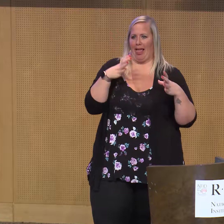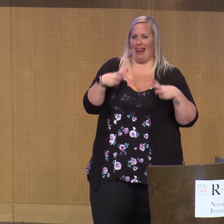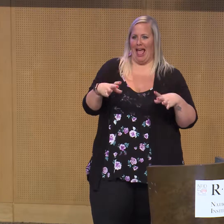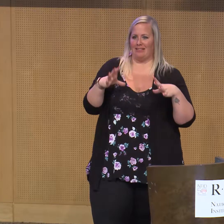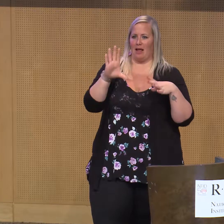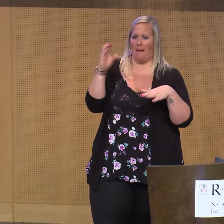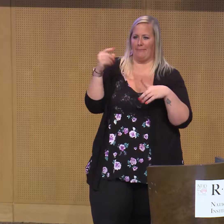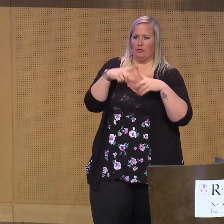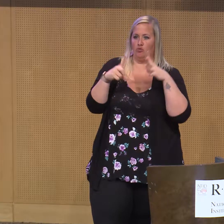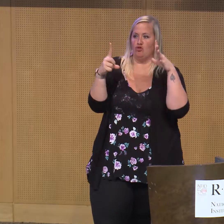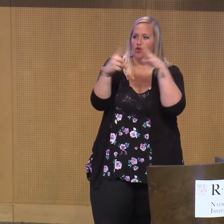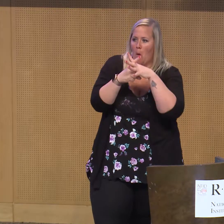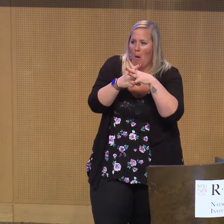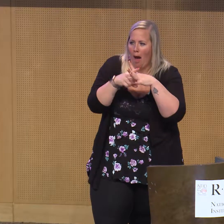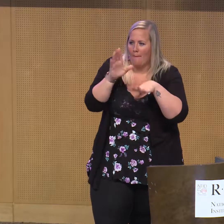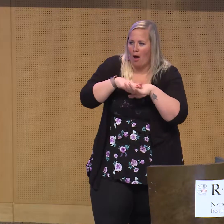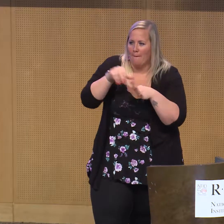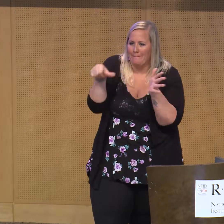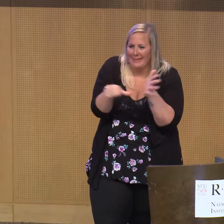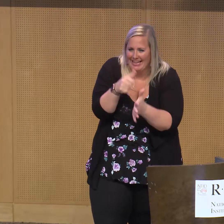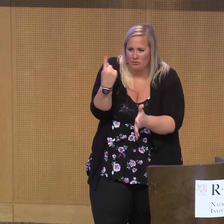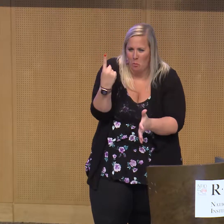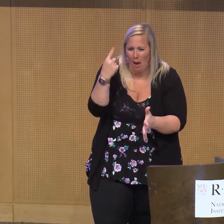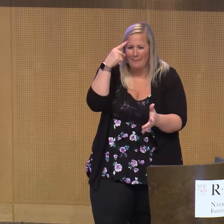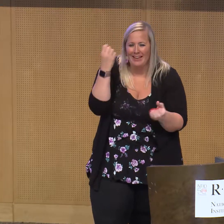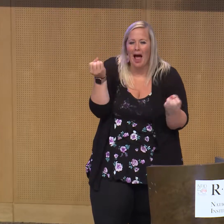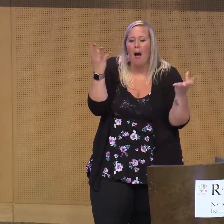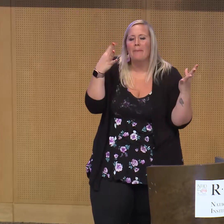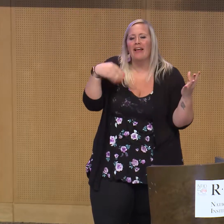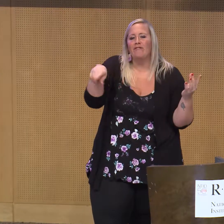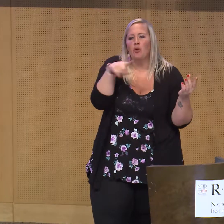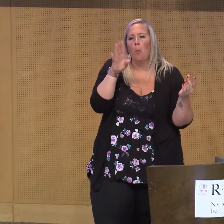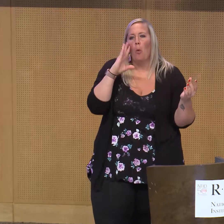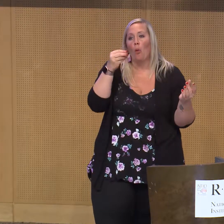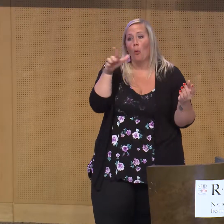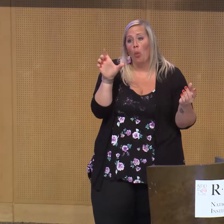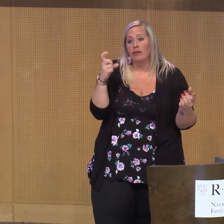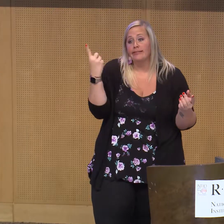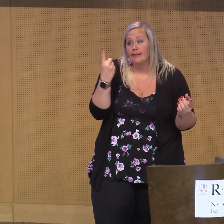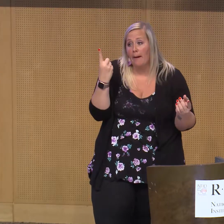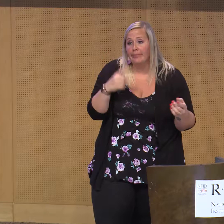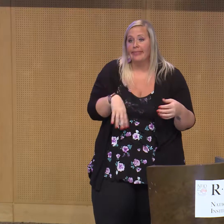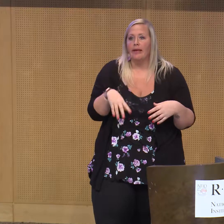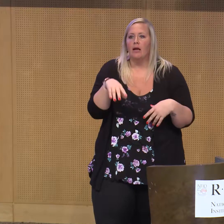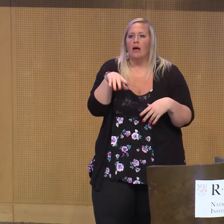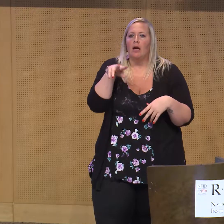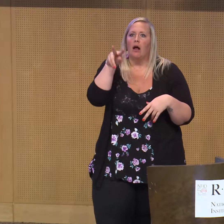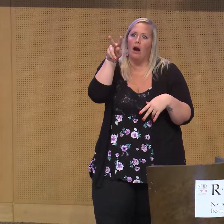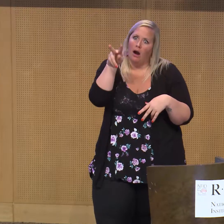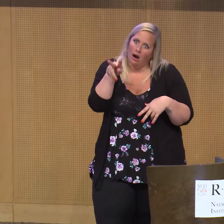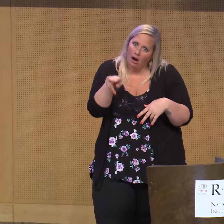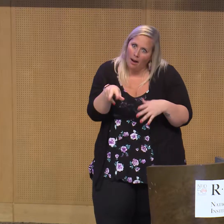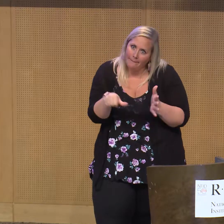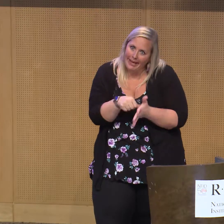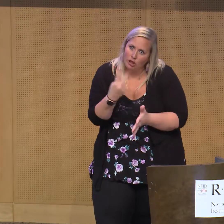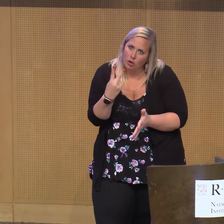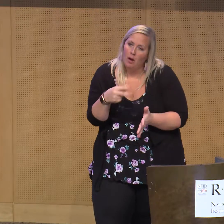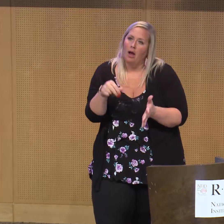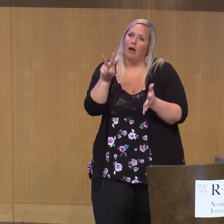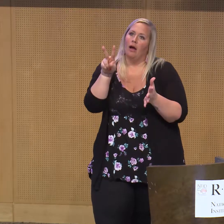that's what you're going to Google. And our clients want to show up on page 1, right. How many of you when you Google something